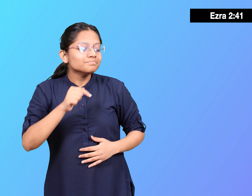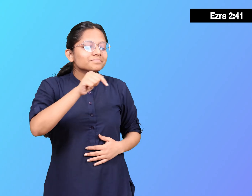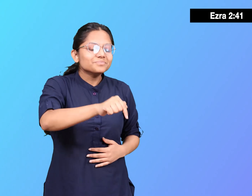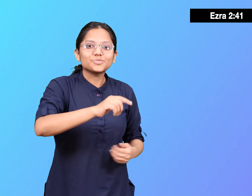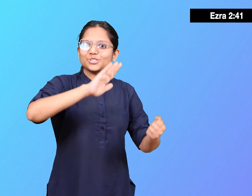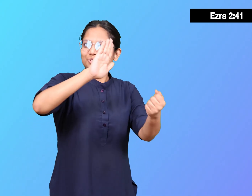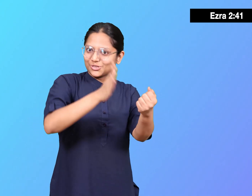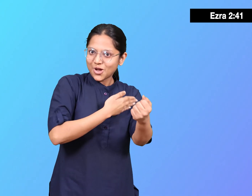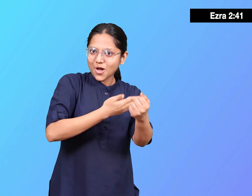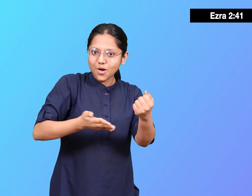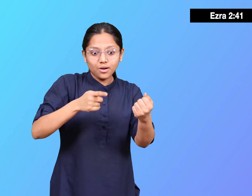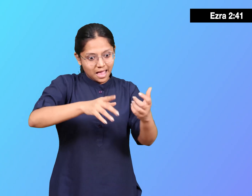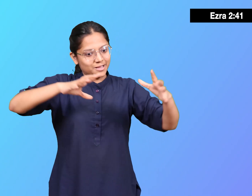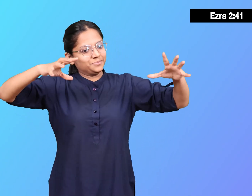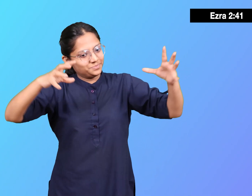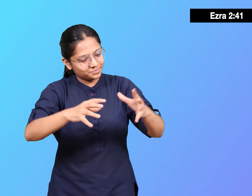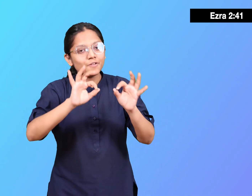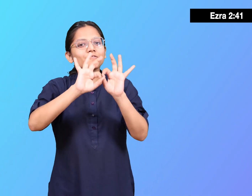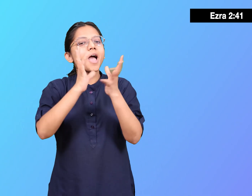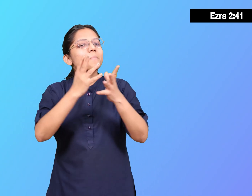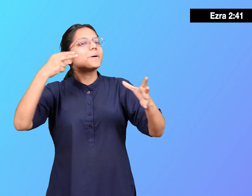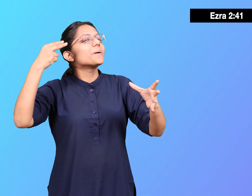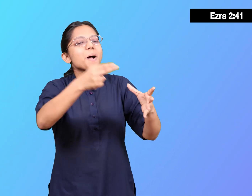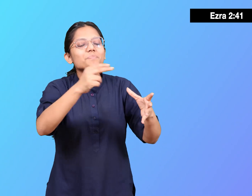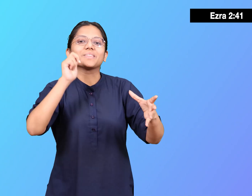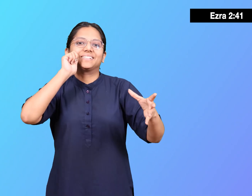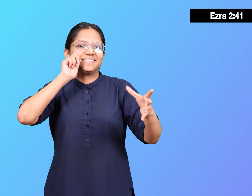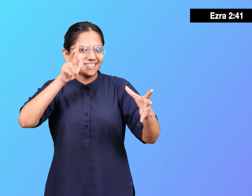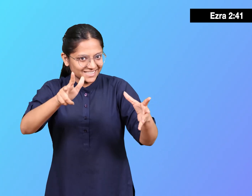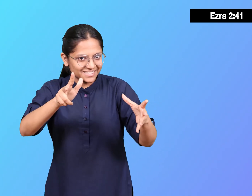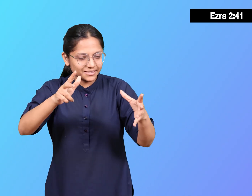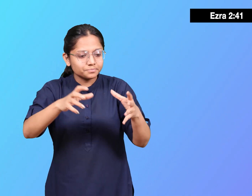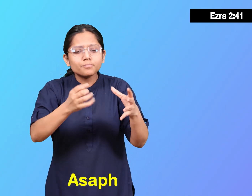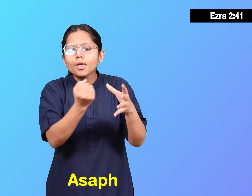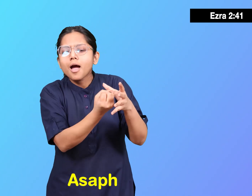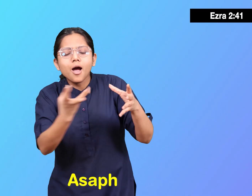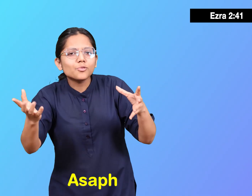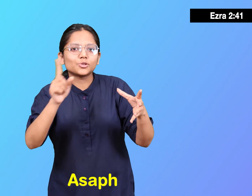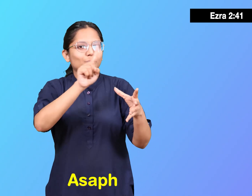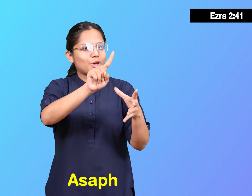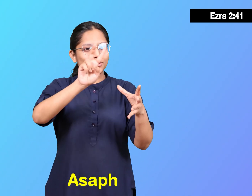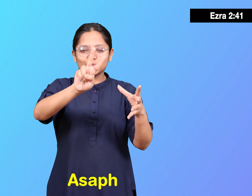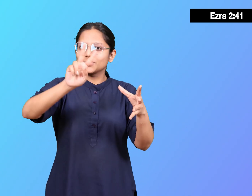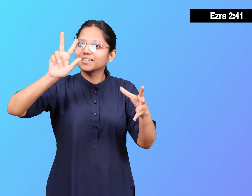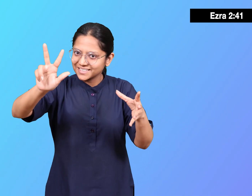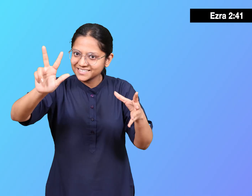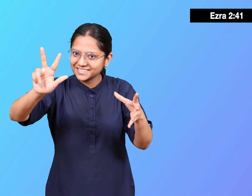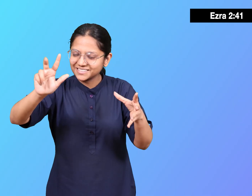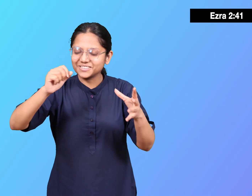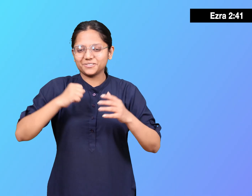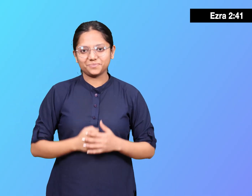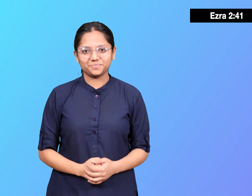These are the singers: the descendants of Asaph: 128